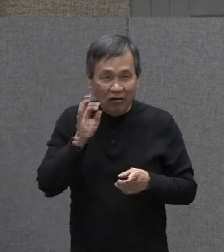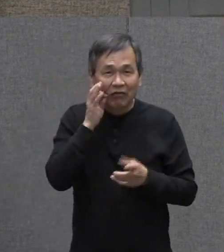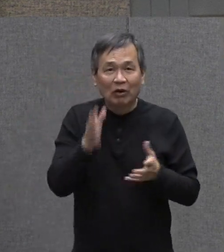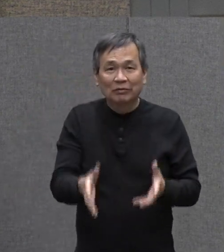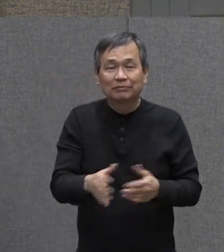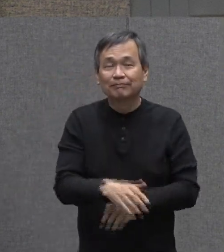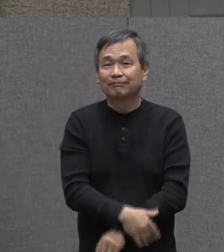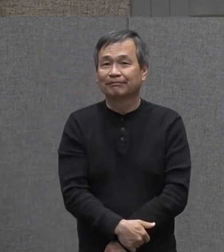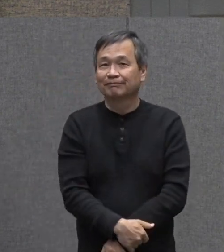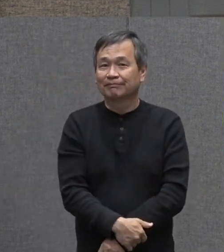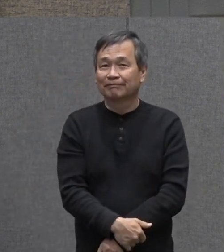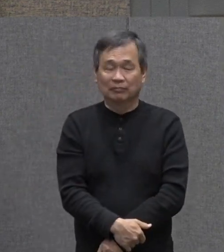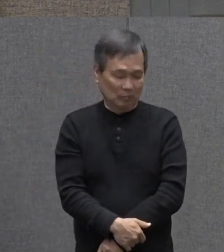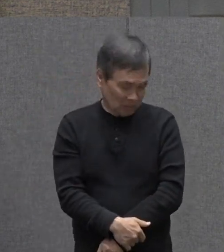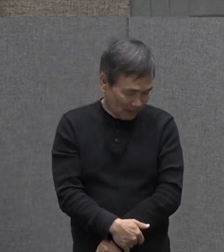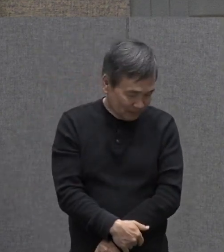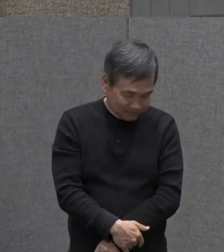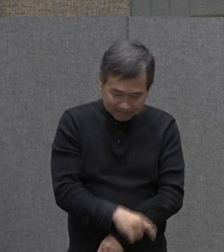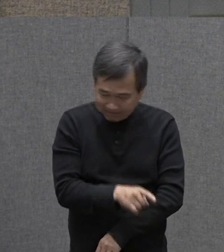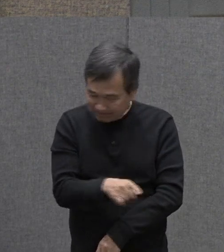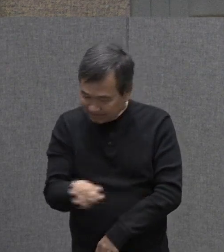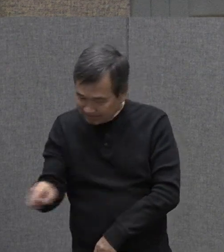would all be pretty good in a fruit salad.